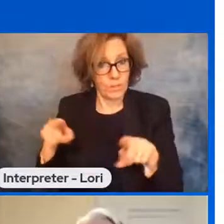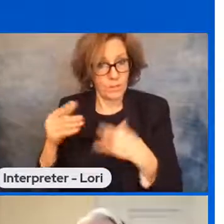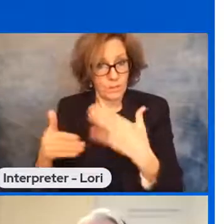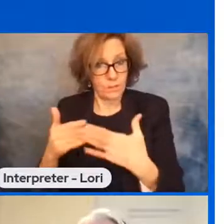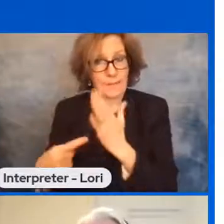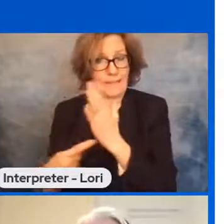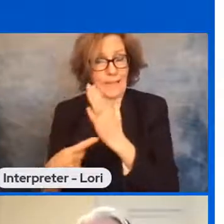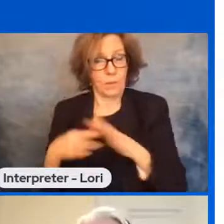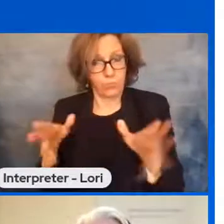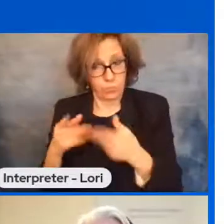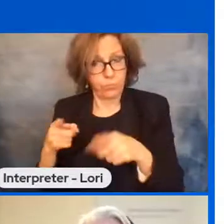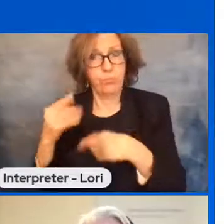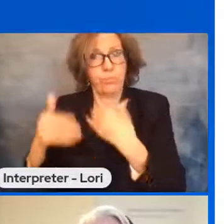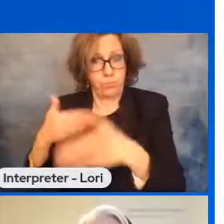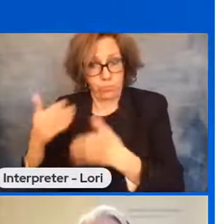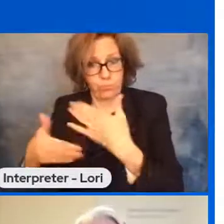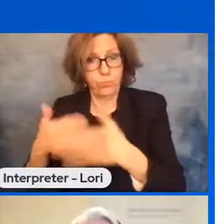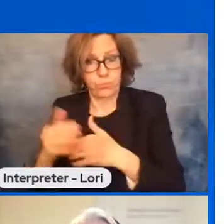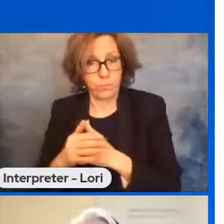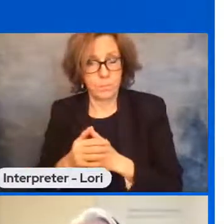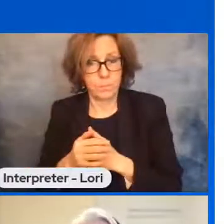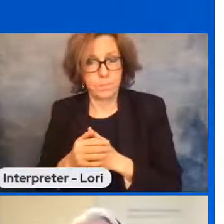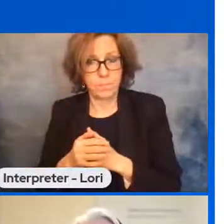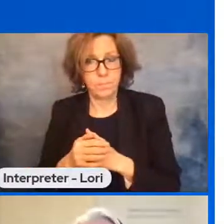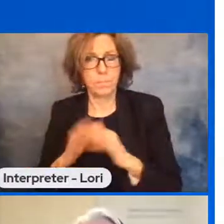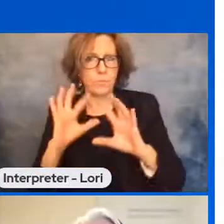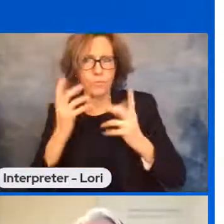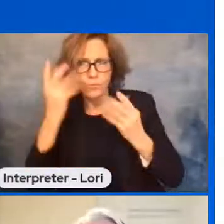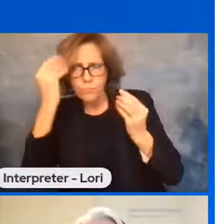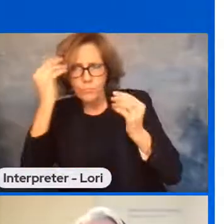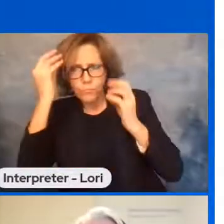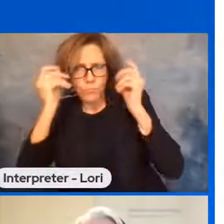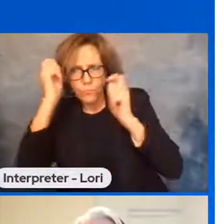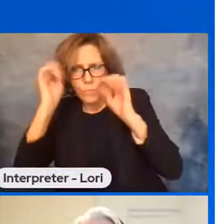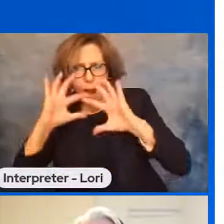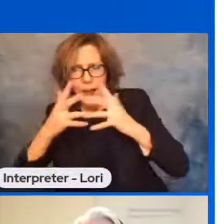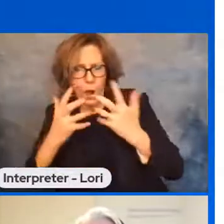the needs of the people with disabilities.